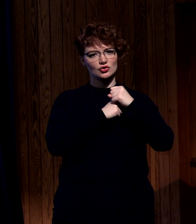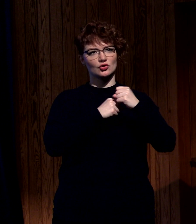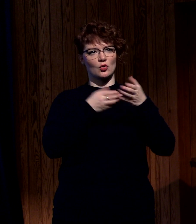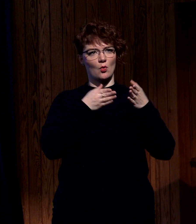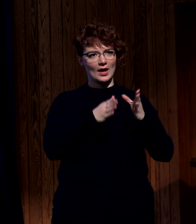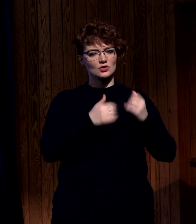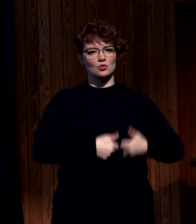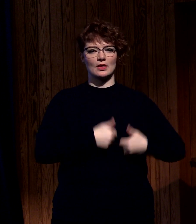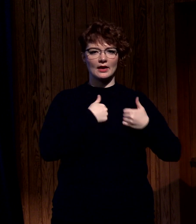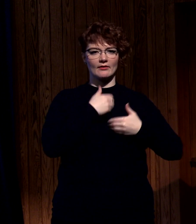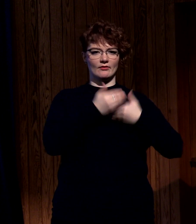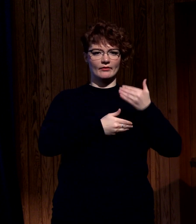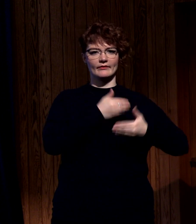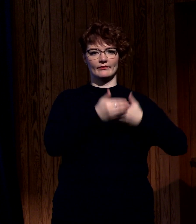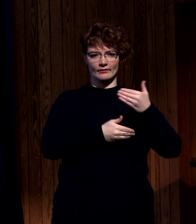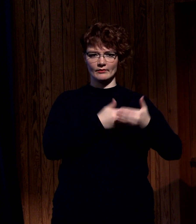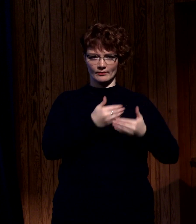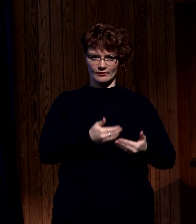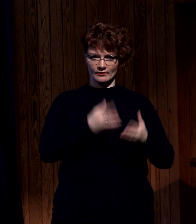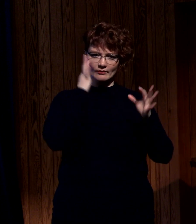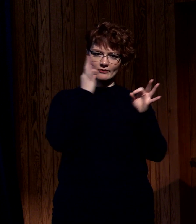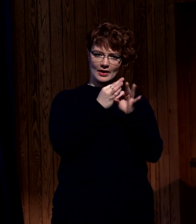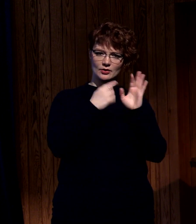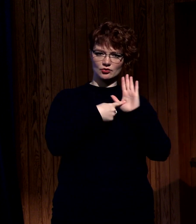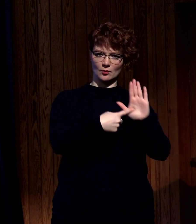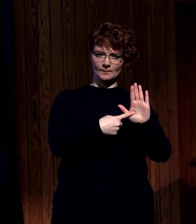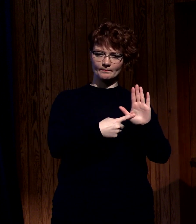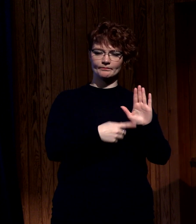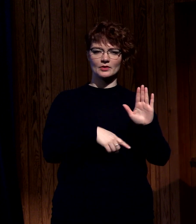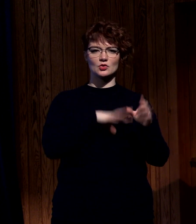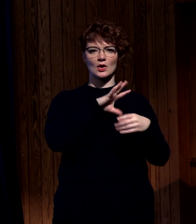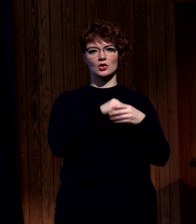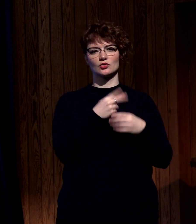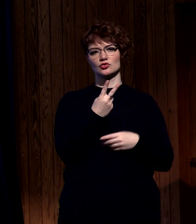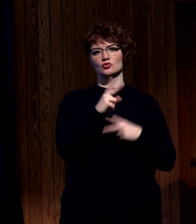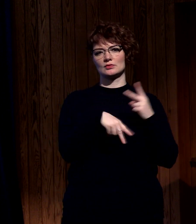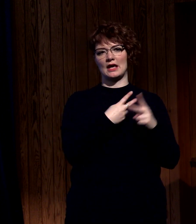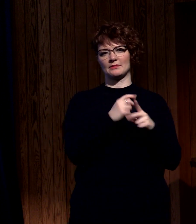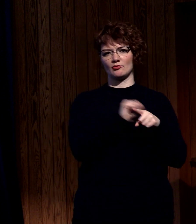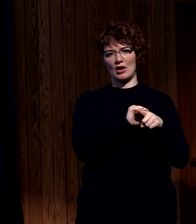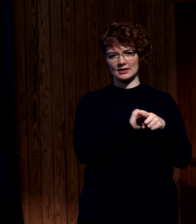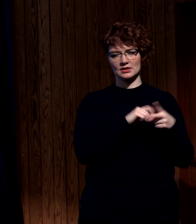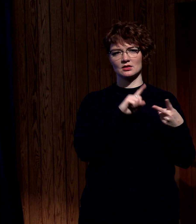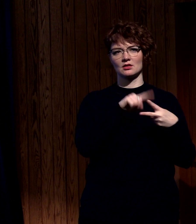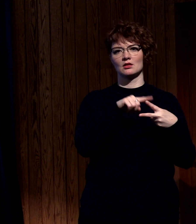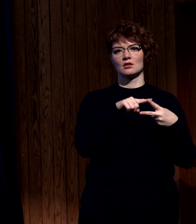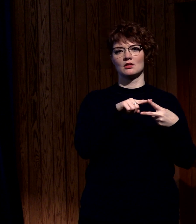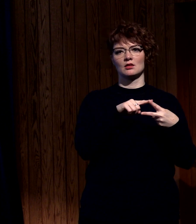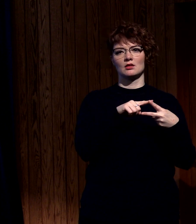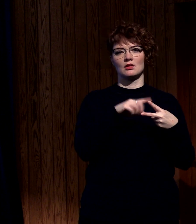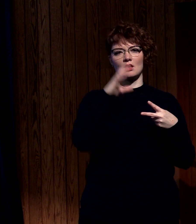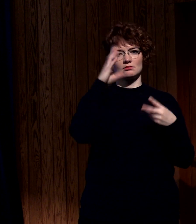to live out their faith. And this included kind of two types of practices, those that were contemplative and those that